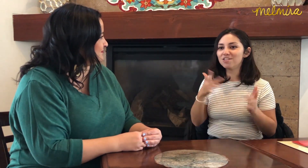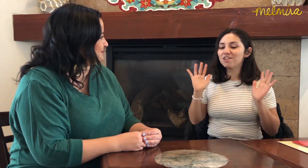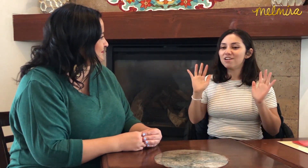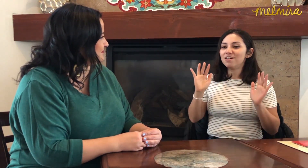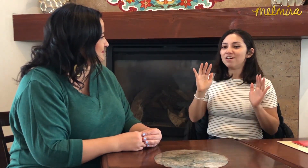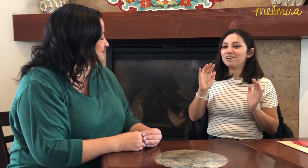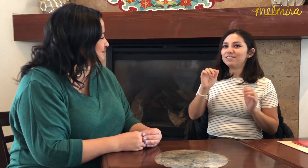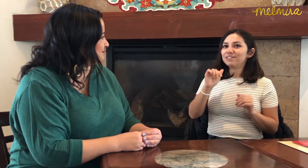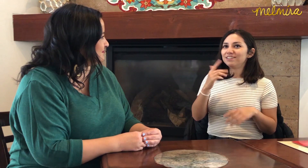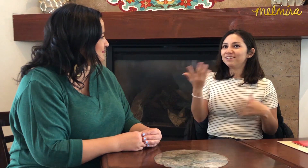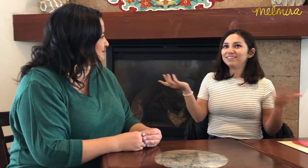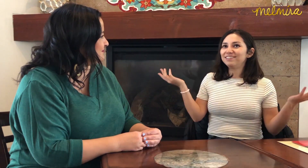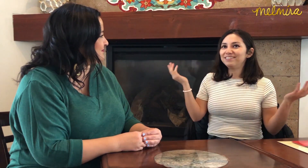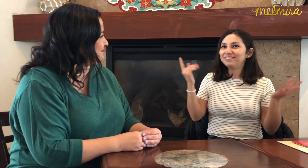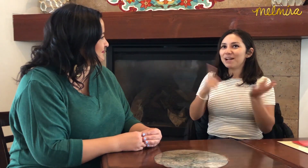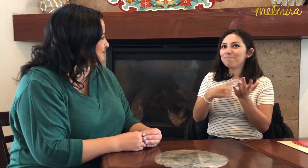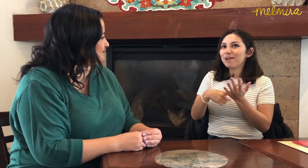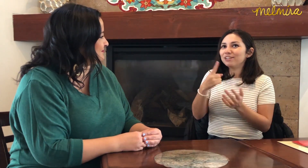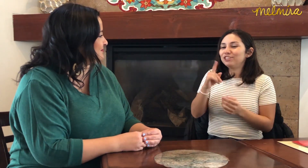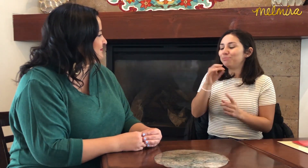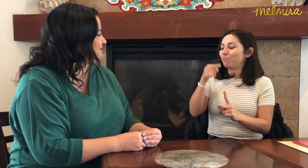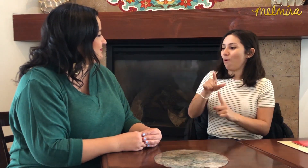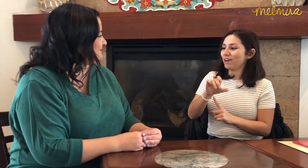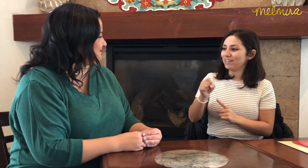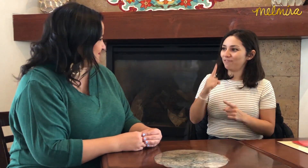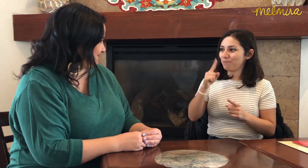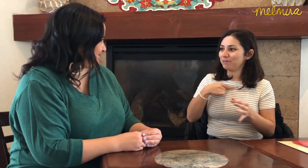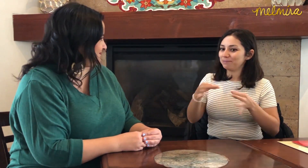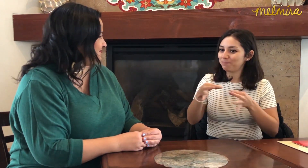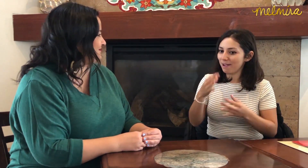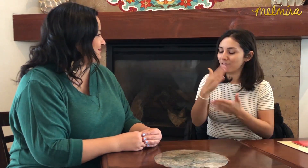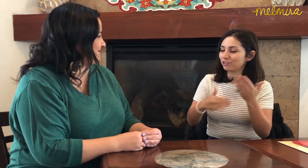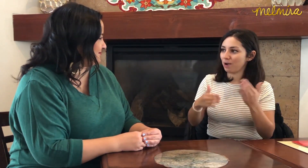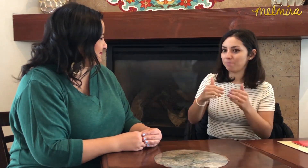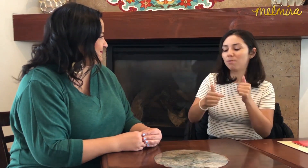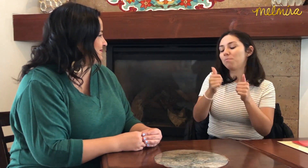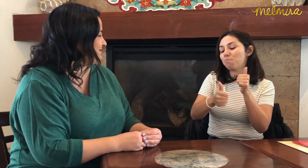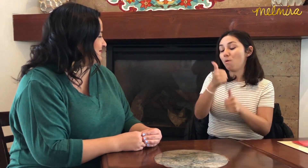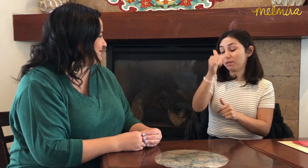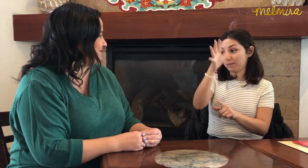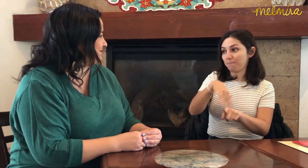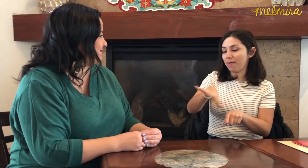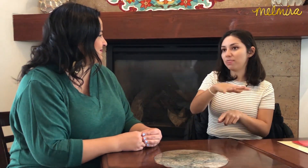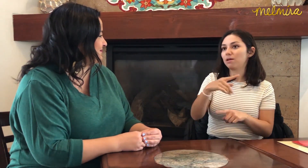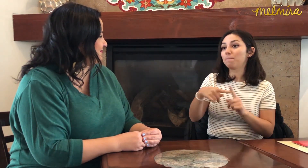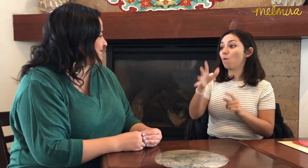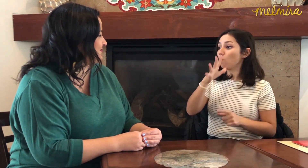but at the same time, it's just pointless for me to explain it to some, mostly men.